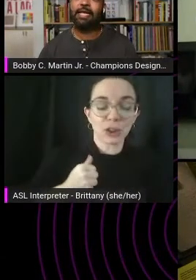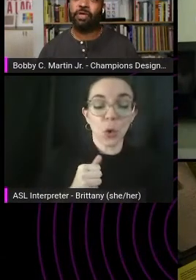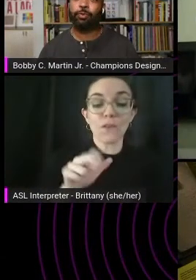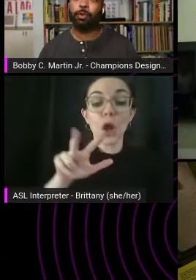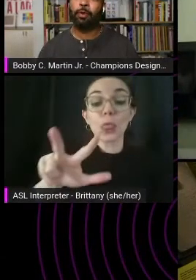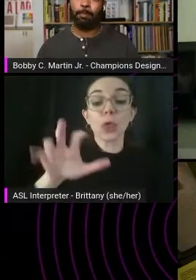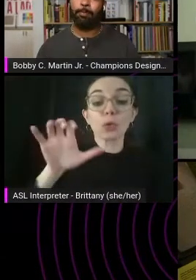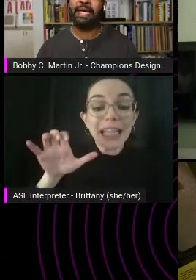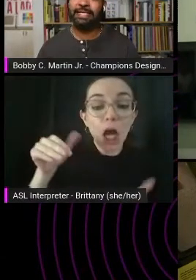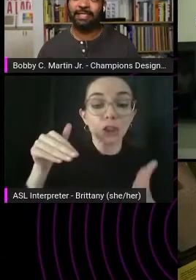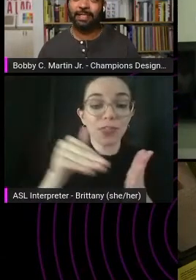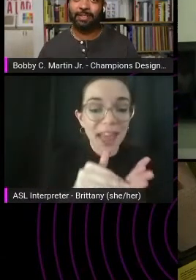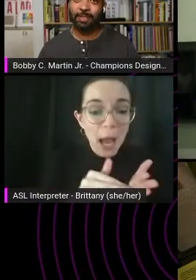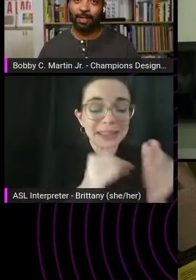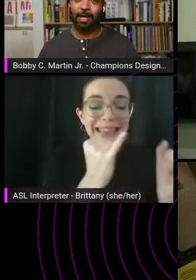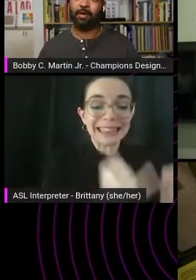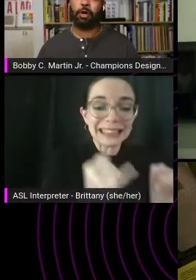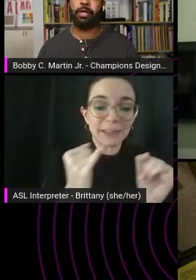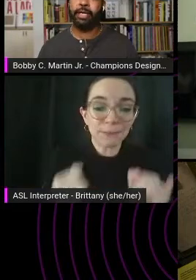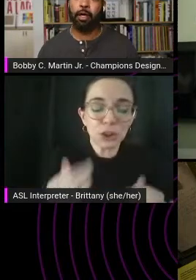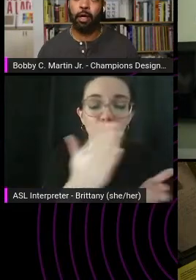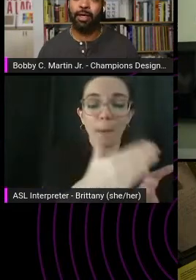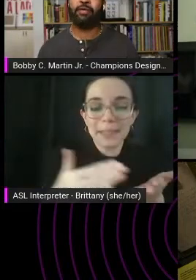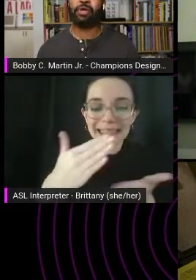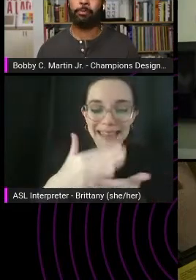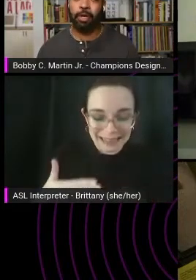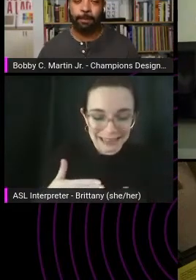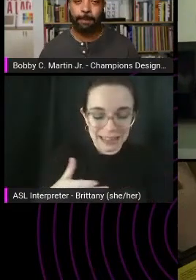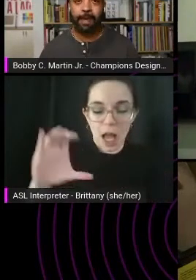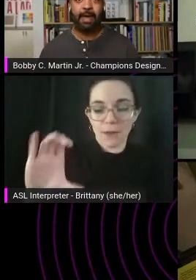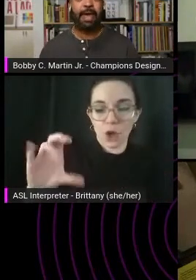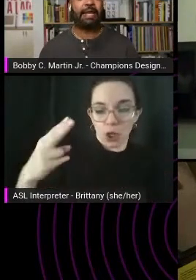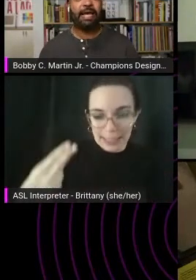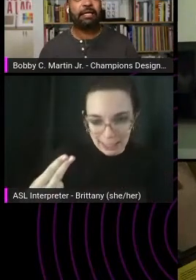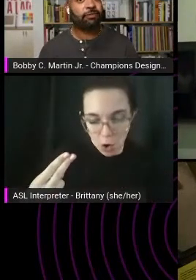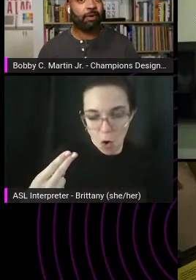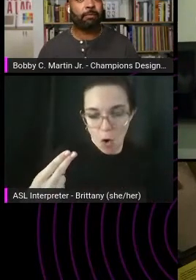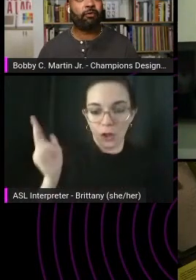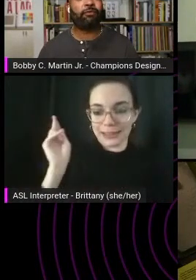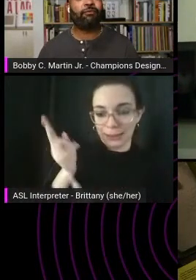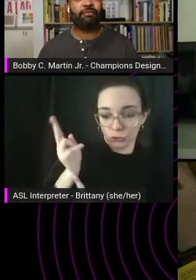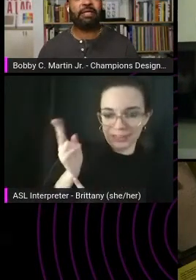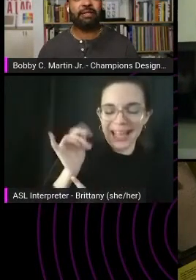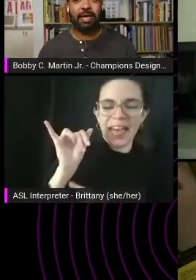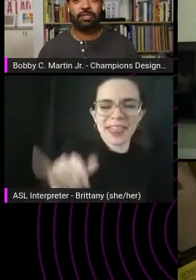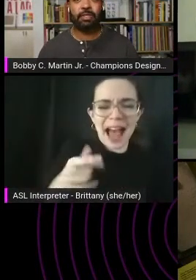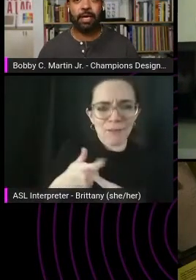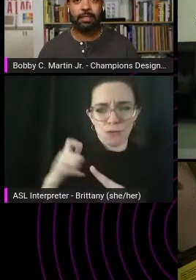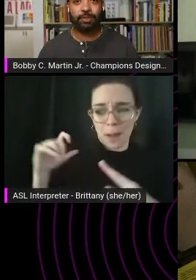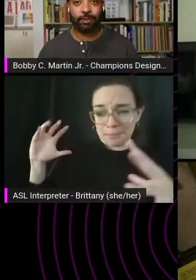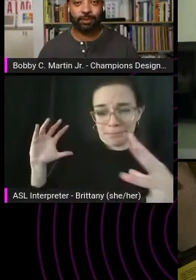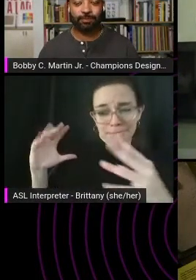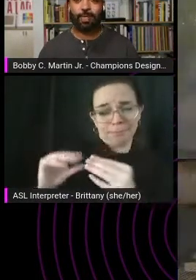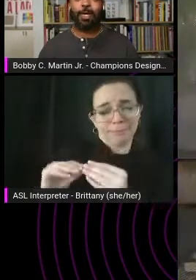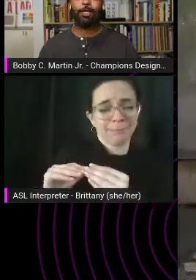individual pieces of Carnegie Hall ephemera, and that is from over 50,000 concerts.